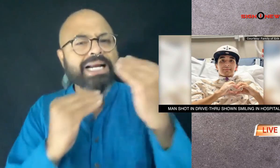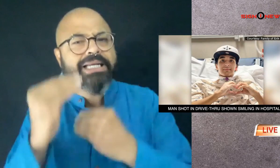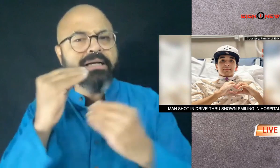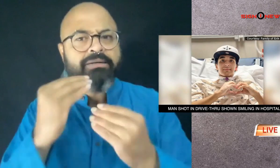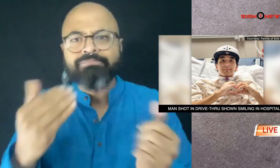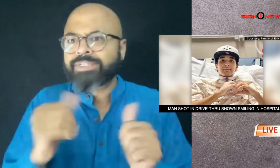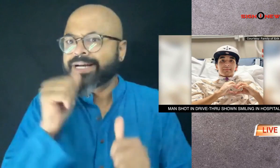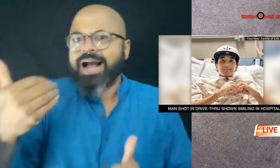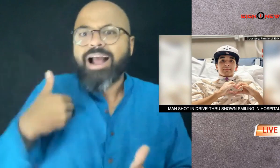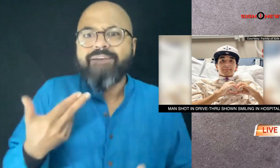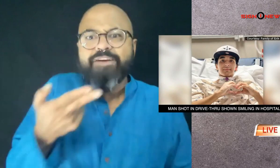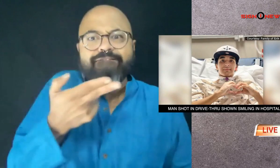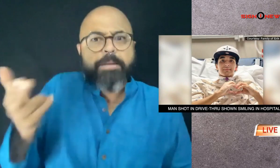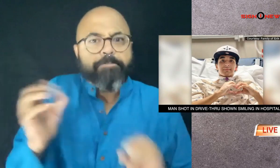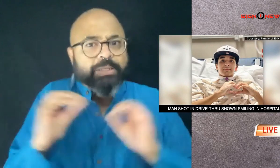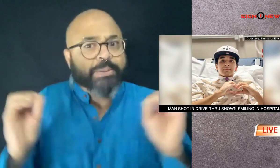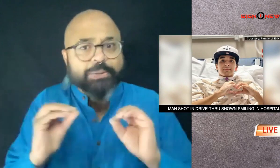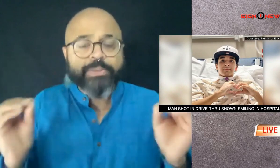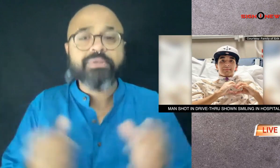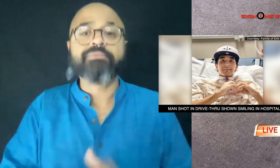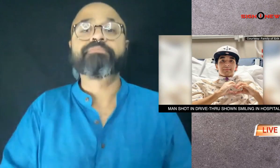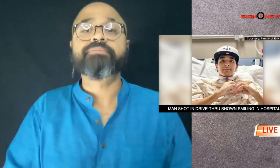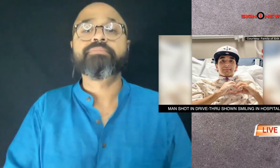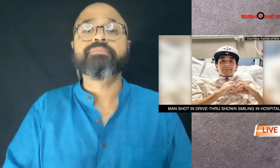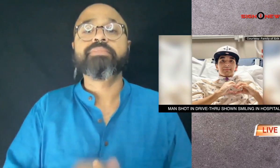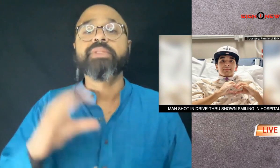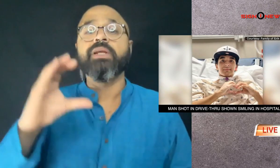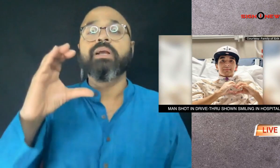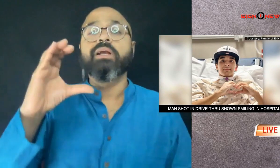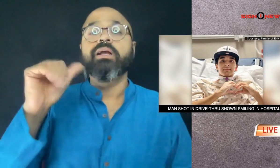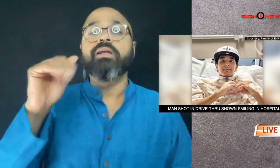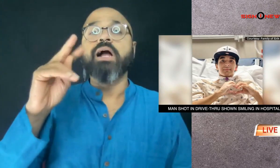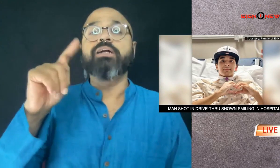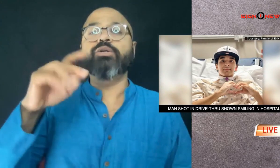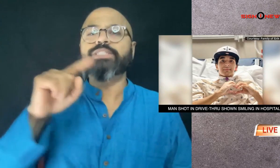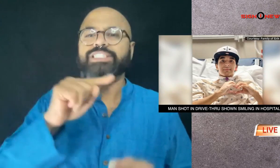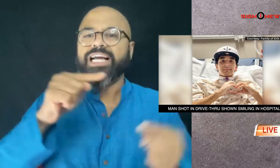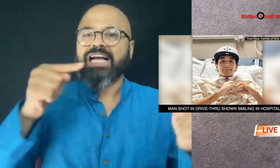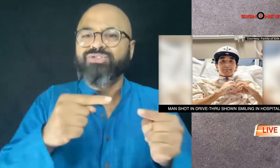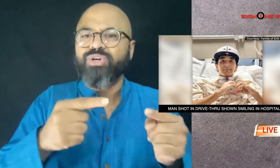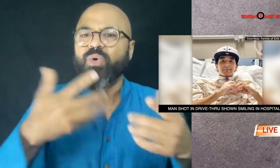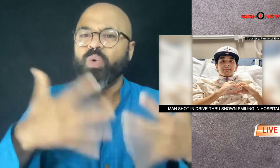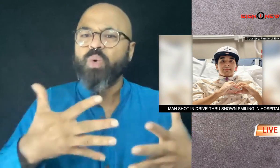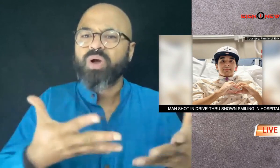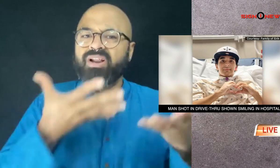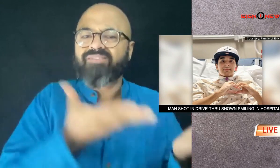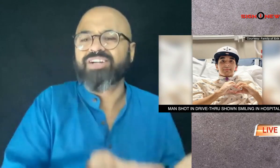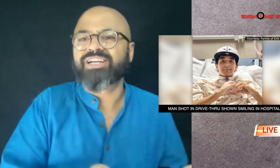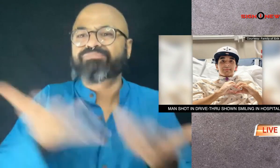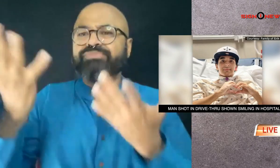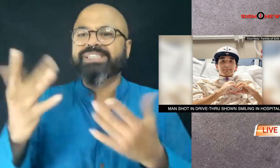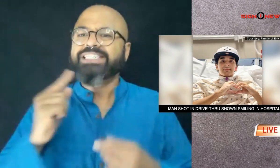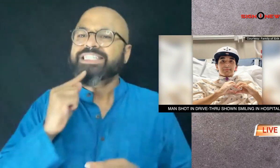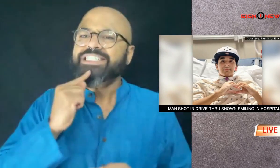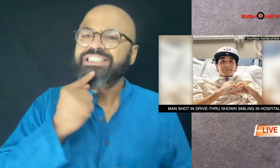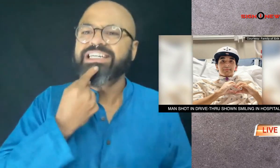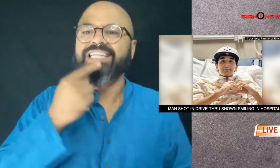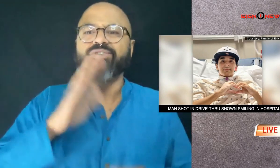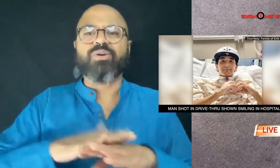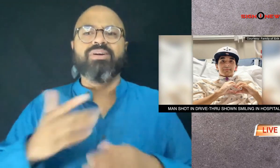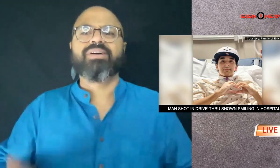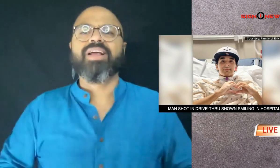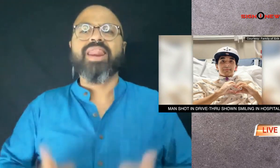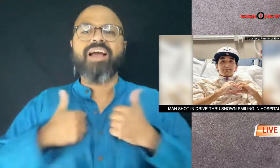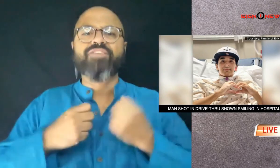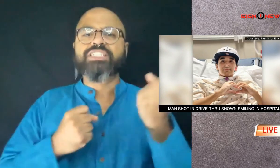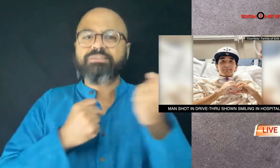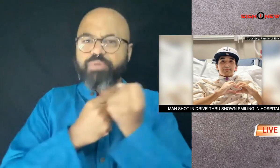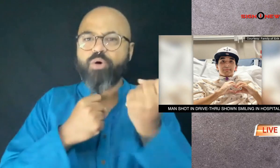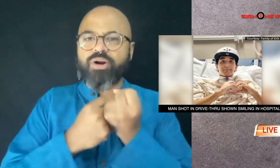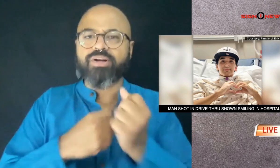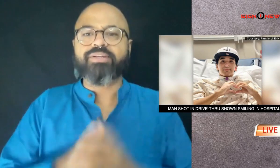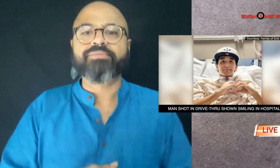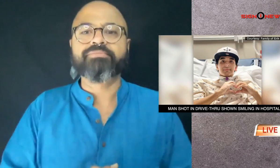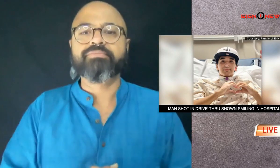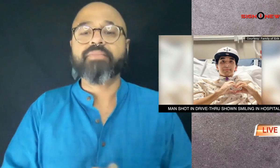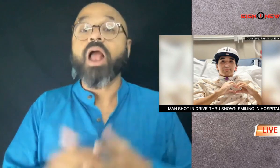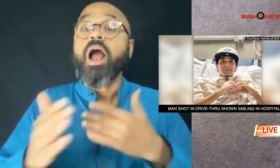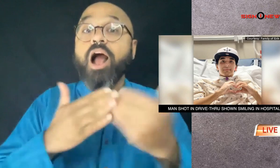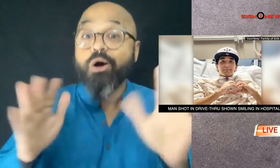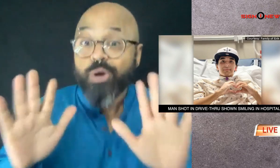did not have a weapon Cantu's injuries left him in critical condition on life support